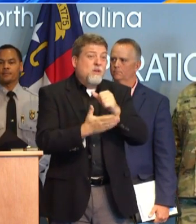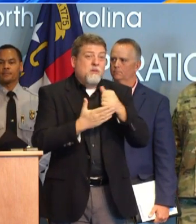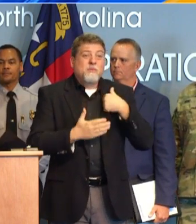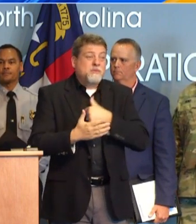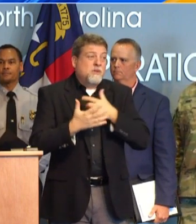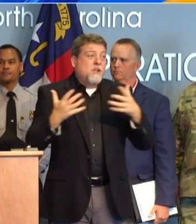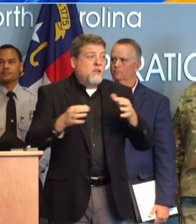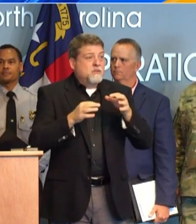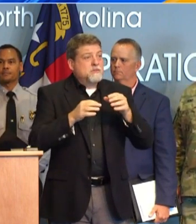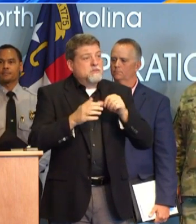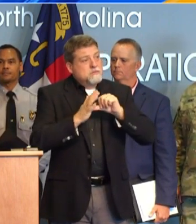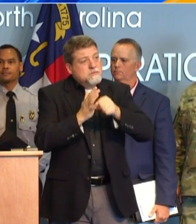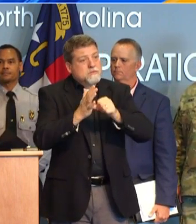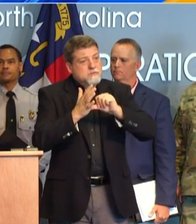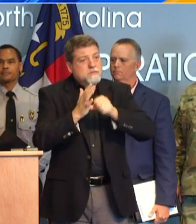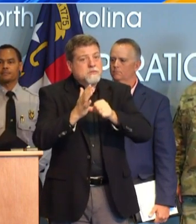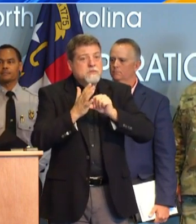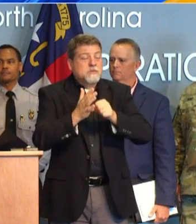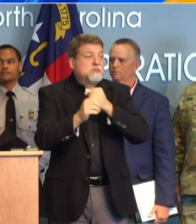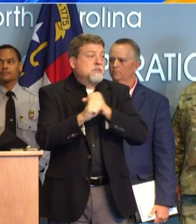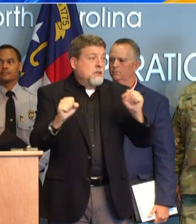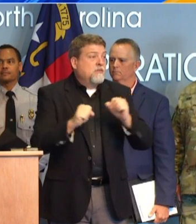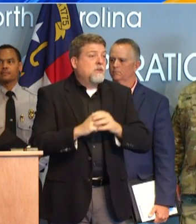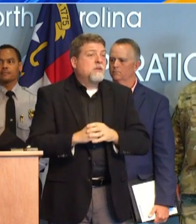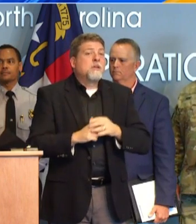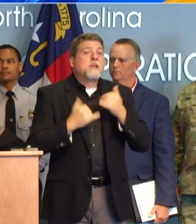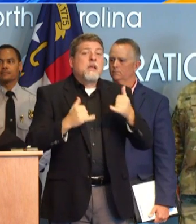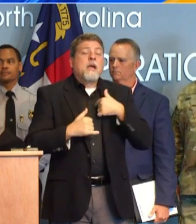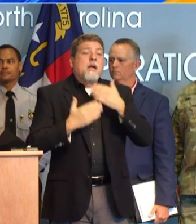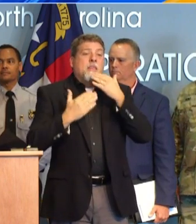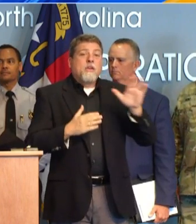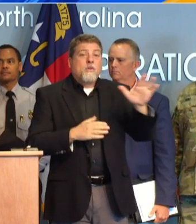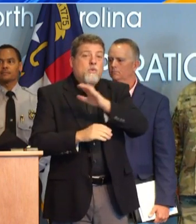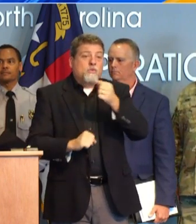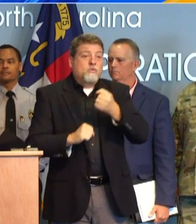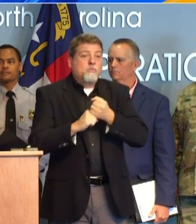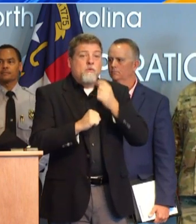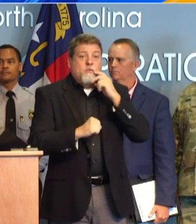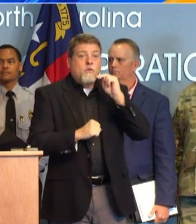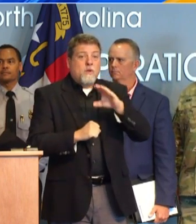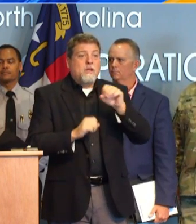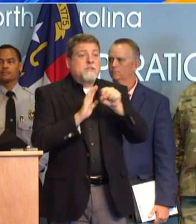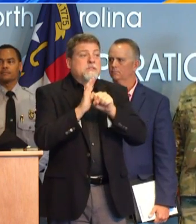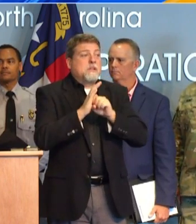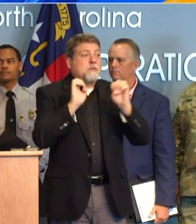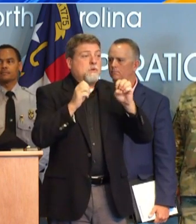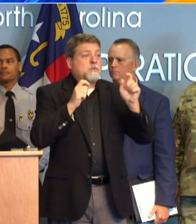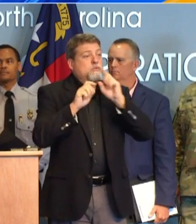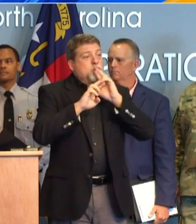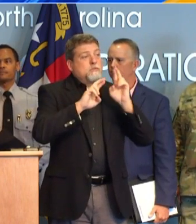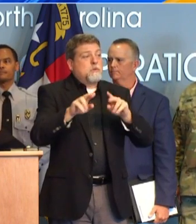YOU HAVE SAVED LIVES. AS ALWAYS, FOLLOW THE INSTRUCTIONS OF YOUR LOCAL OFFICIALS, STAY TUNED TO YOUR